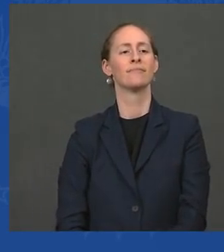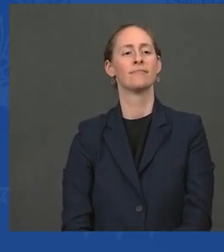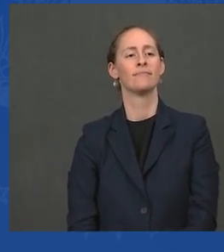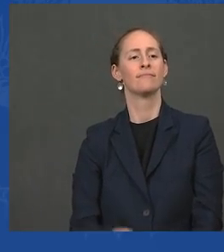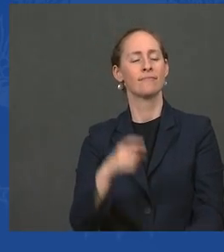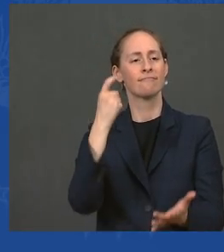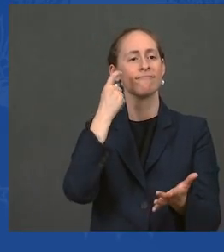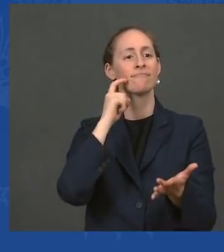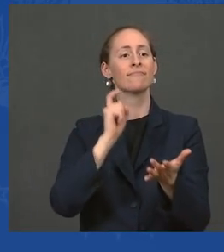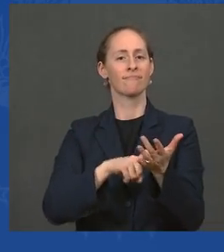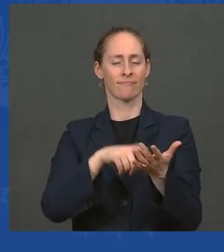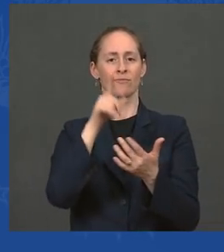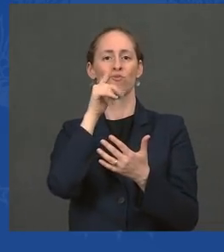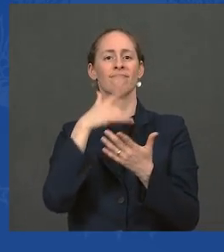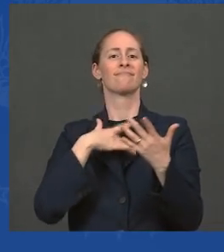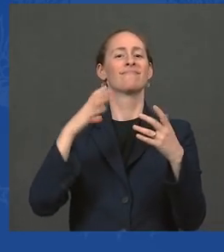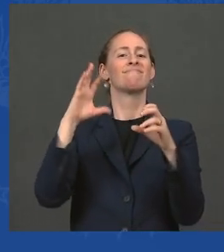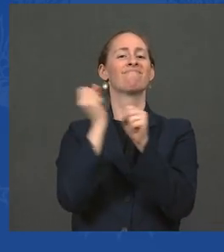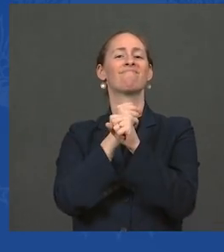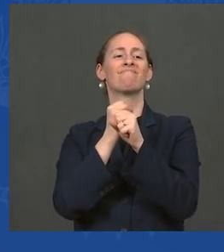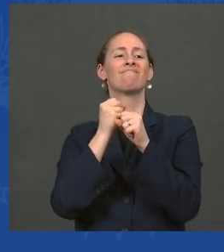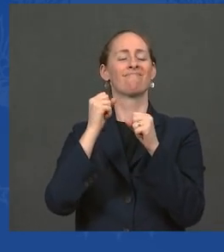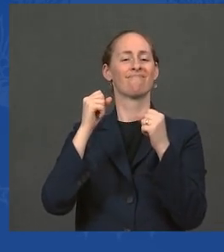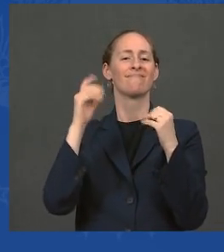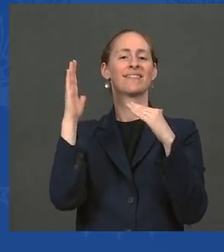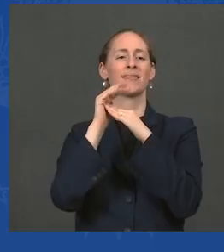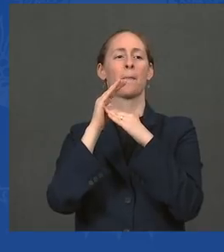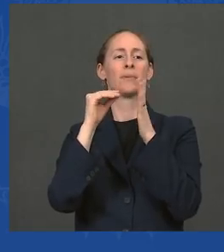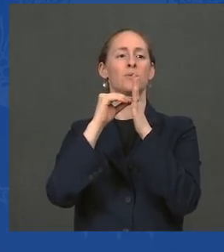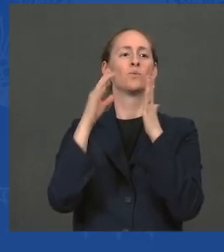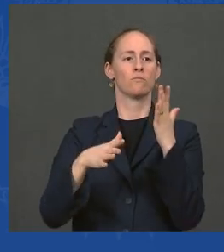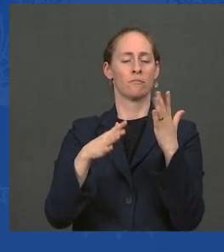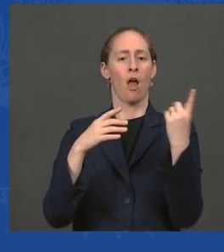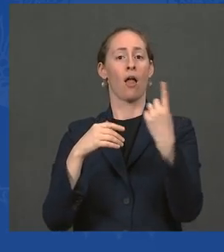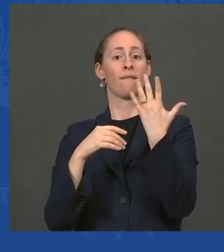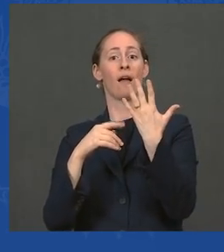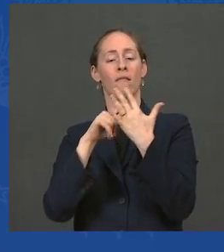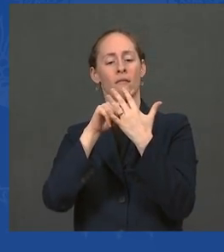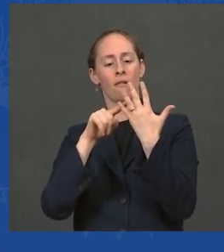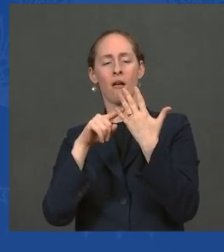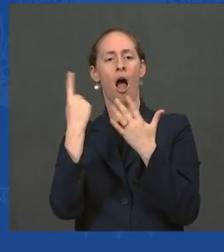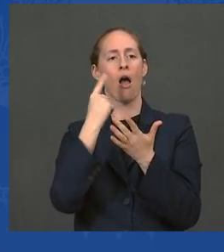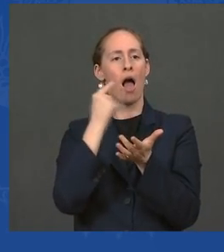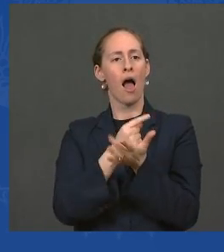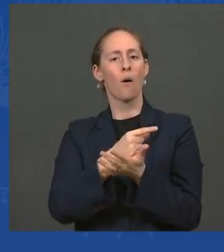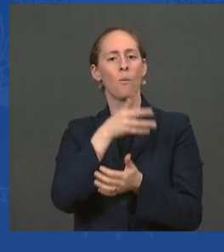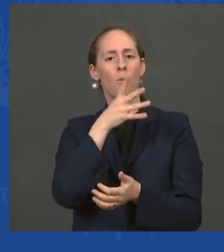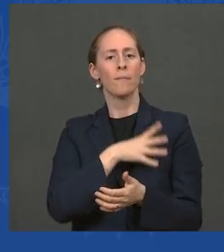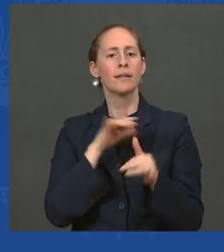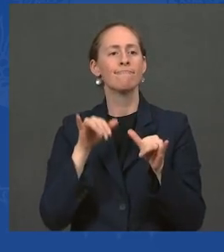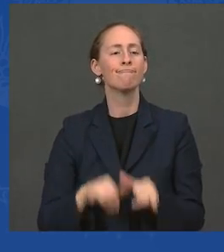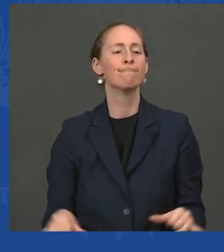And if you read the data now, we're worried about the number of men attending college.